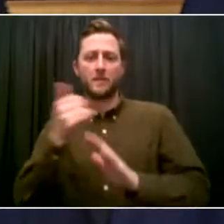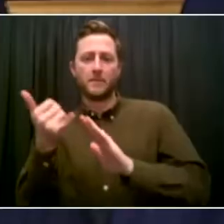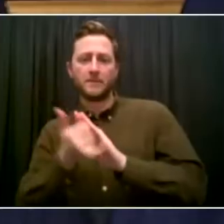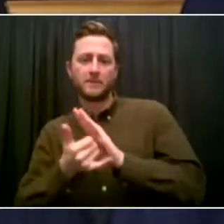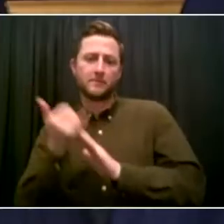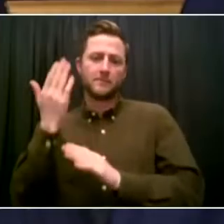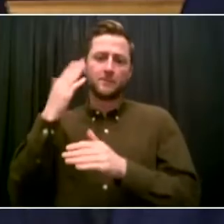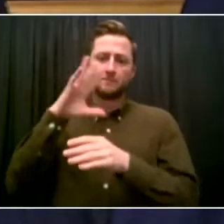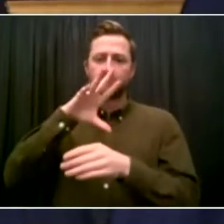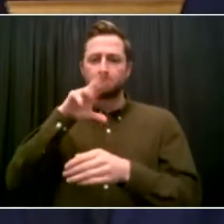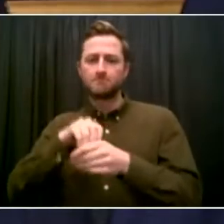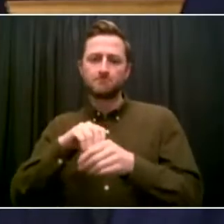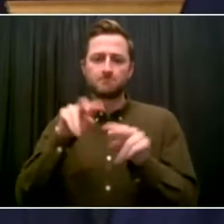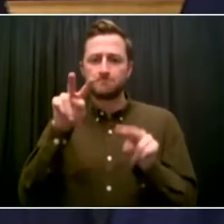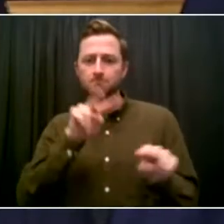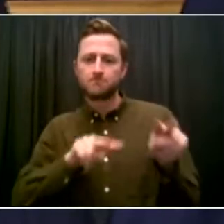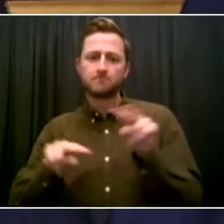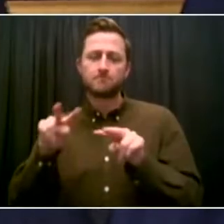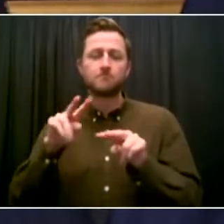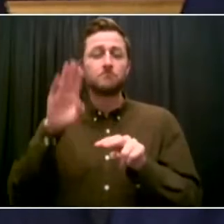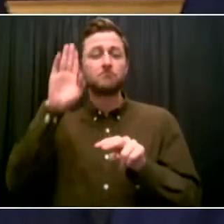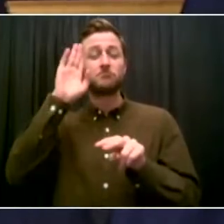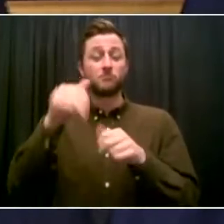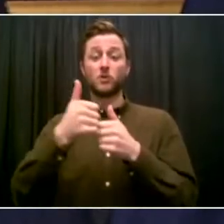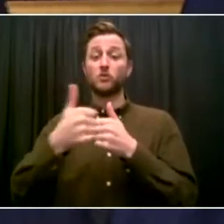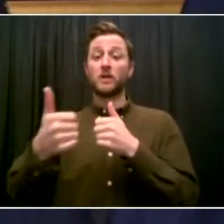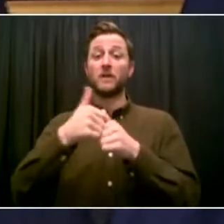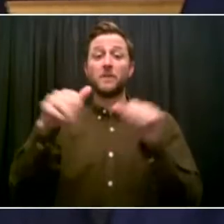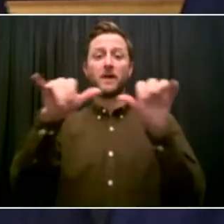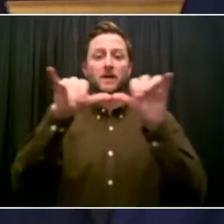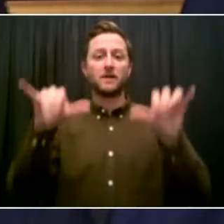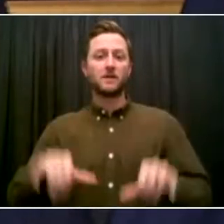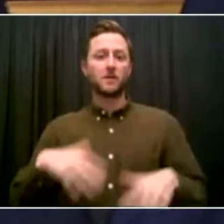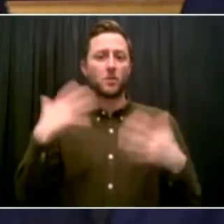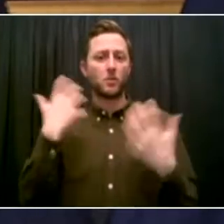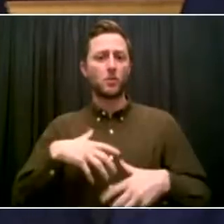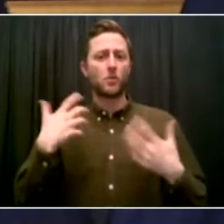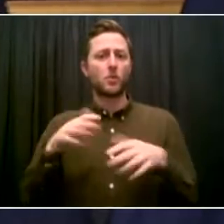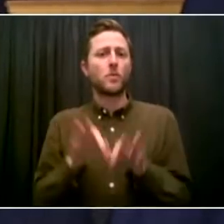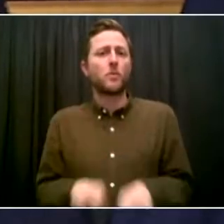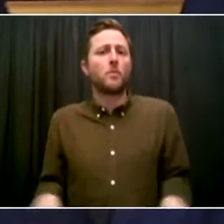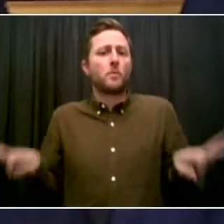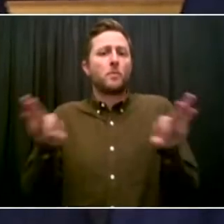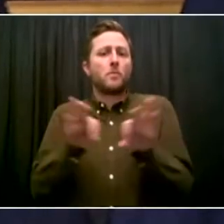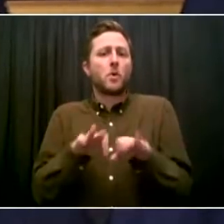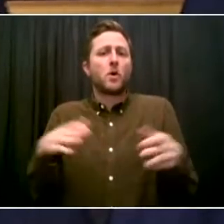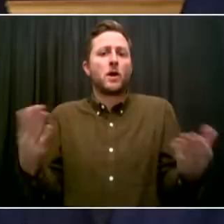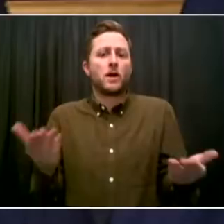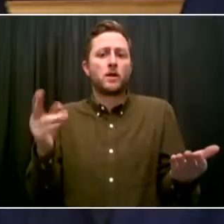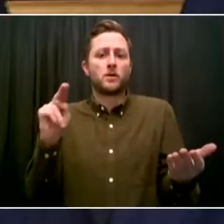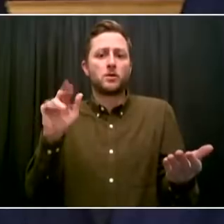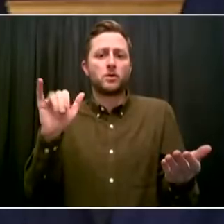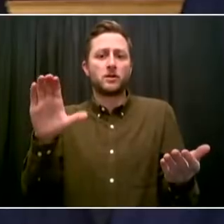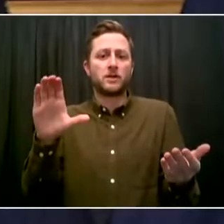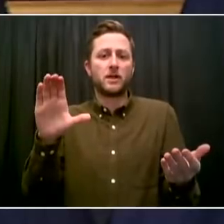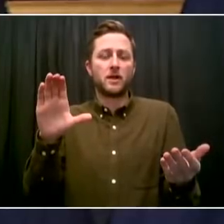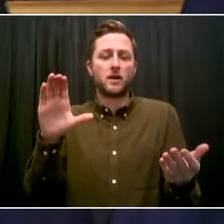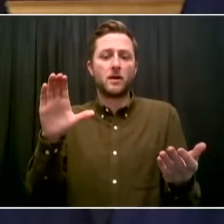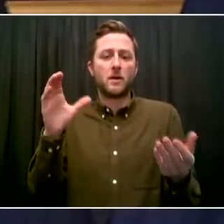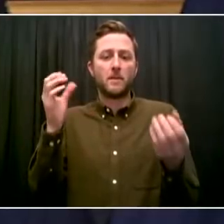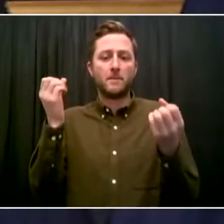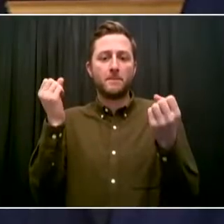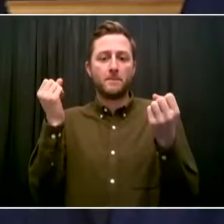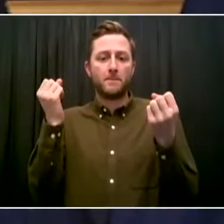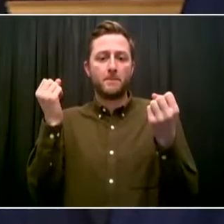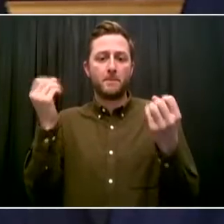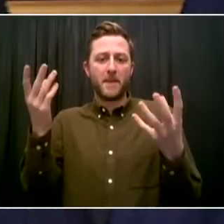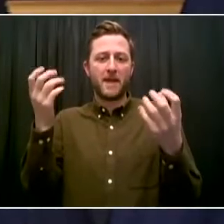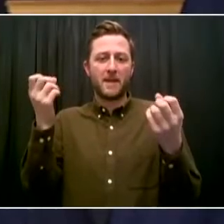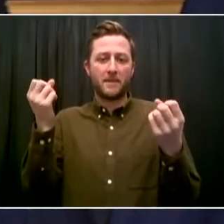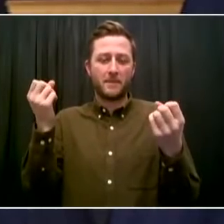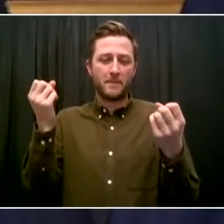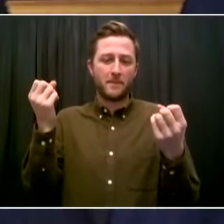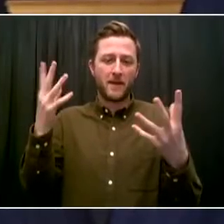A FORMER TRANSIT COP, I KNOW